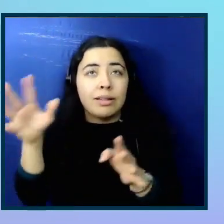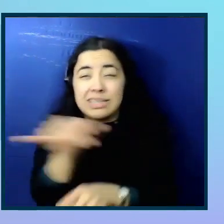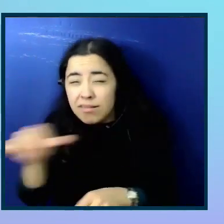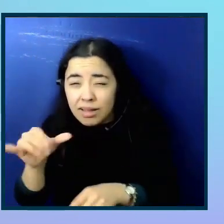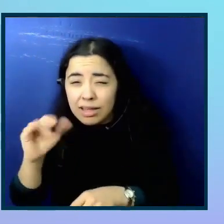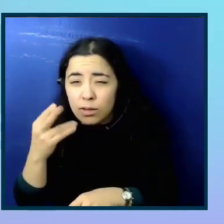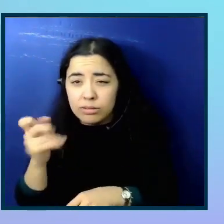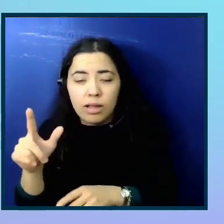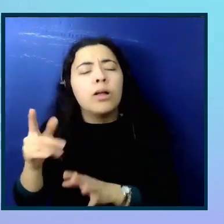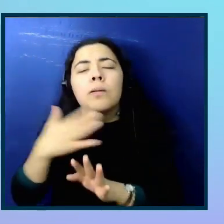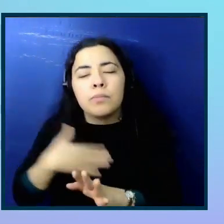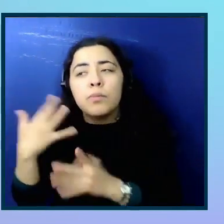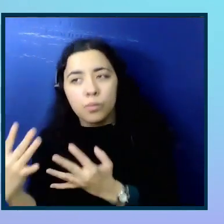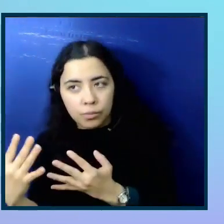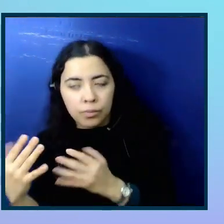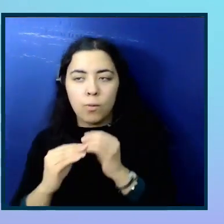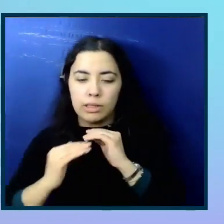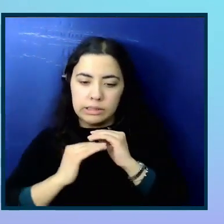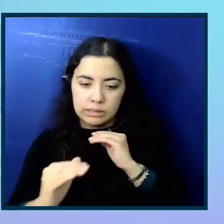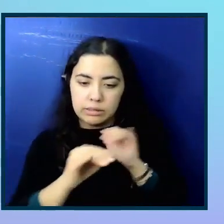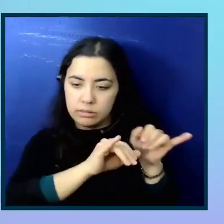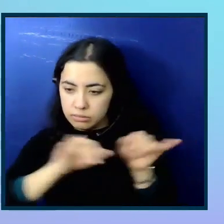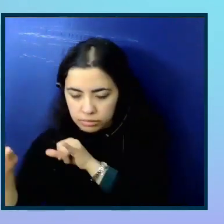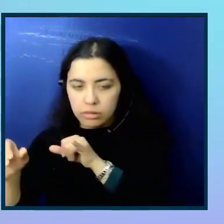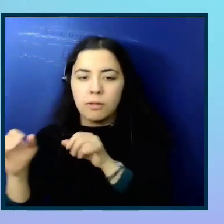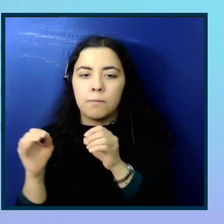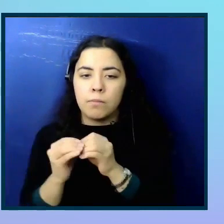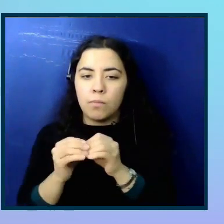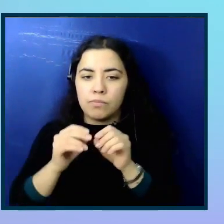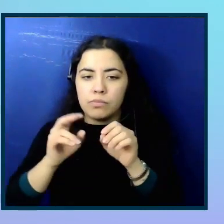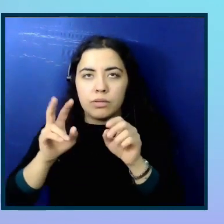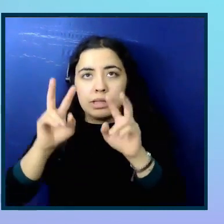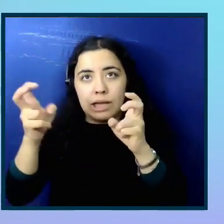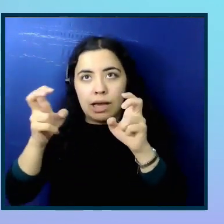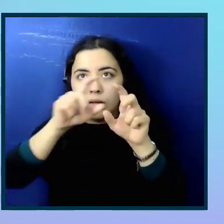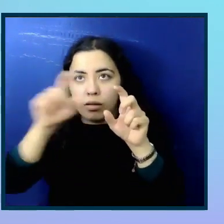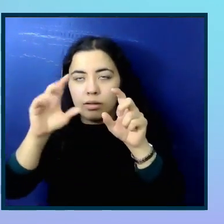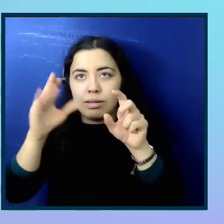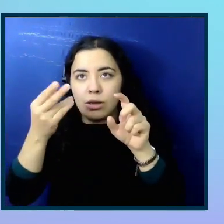please wait for us that we have consistent left to right. We have consistent title of carousel title of each tile